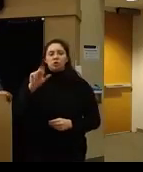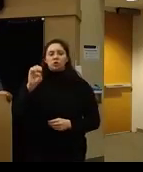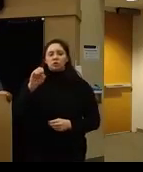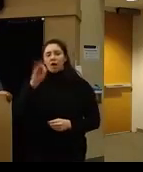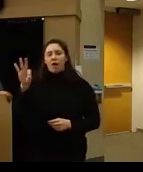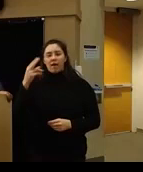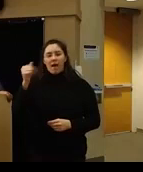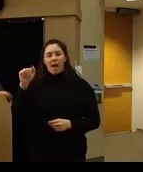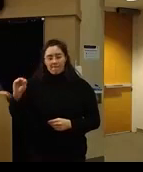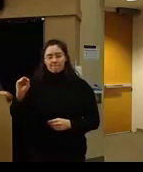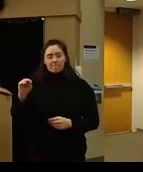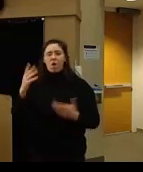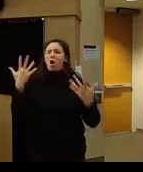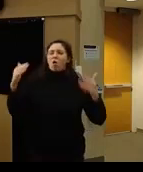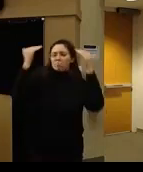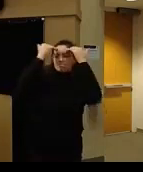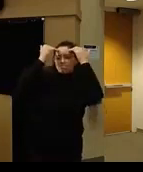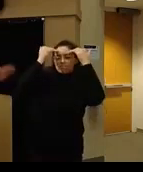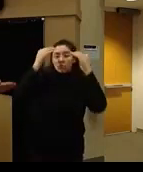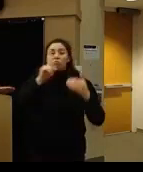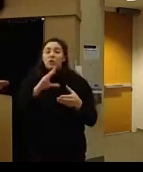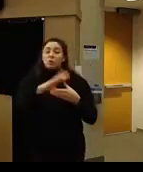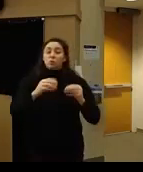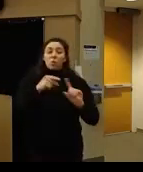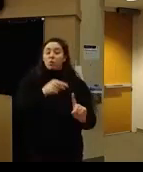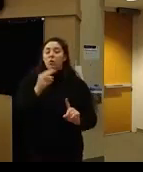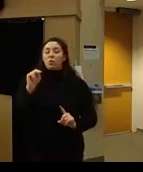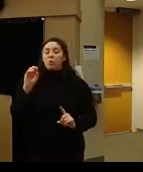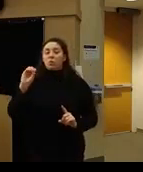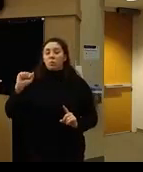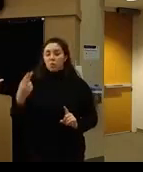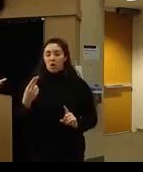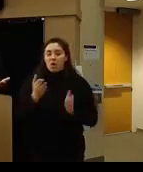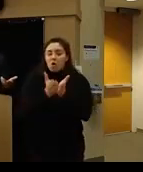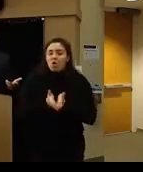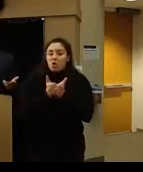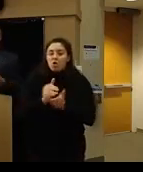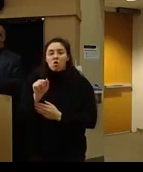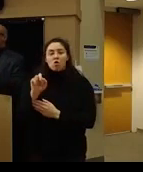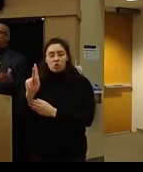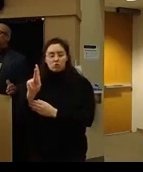curse of ham at some point it's really the story of Noah and Noah's Ark and so the verse goes and